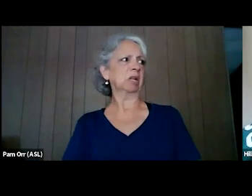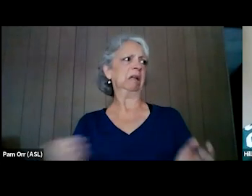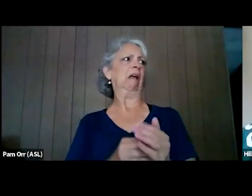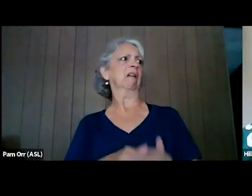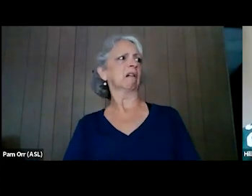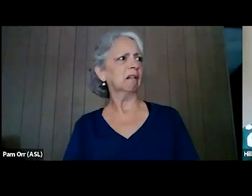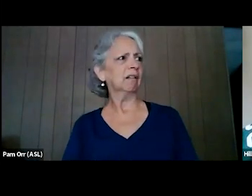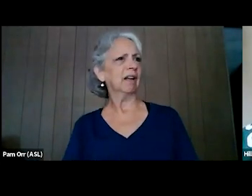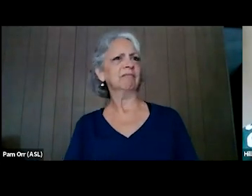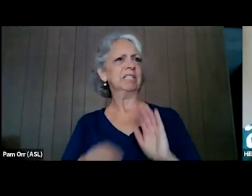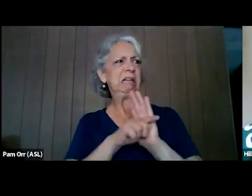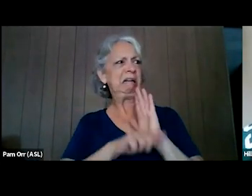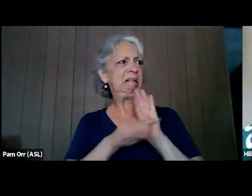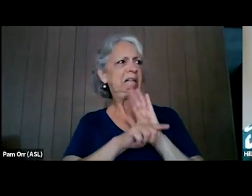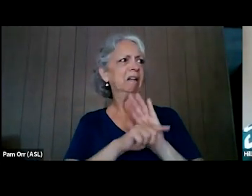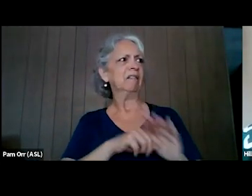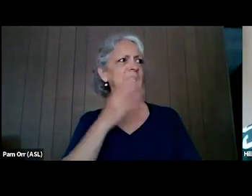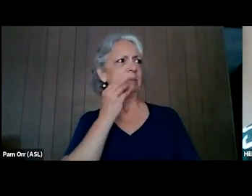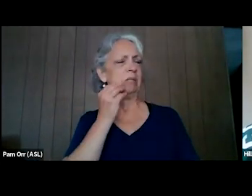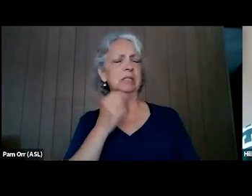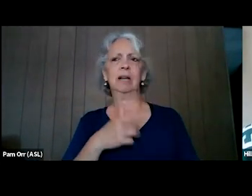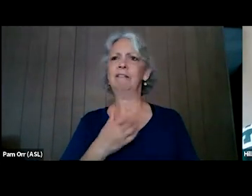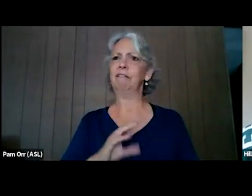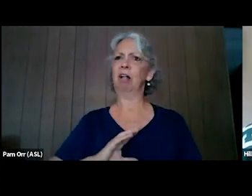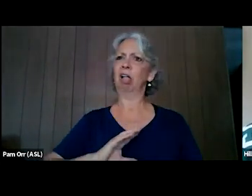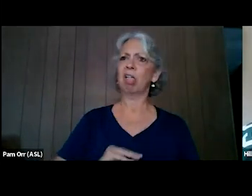Like I was just, I felt so mistreated,